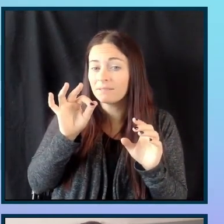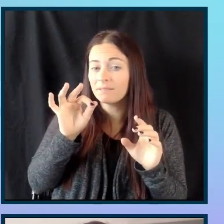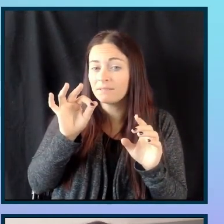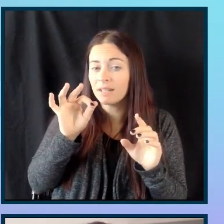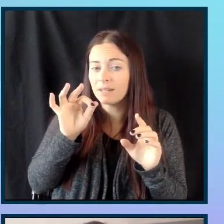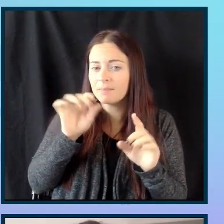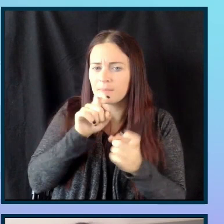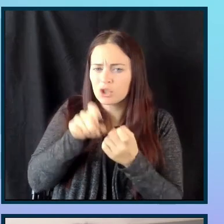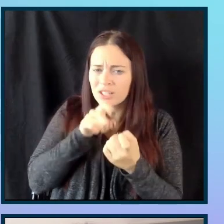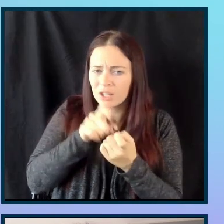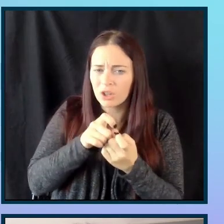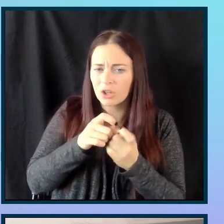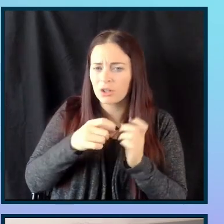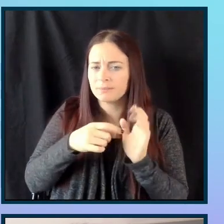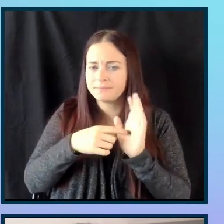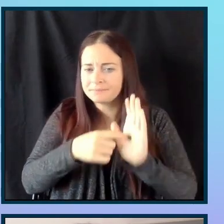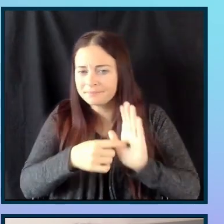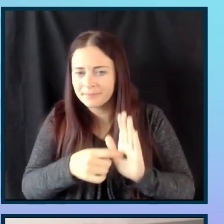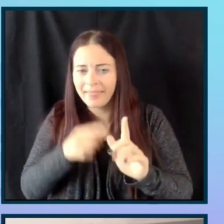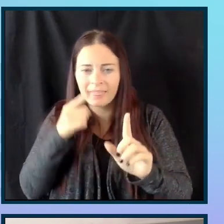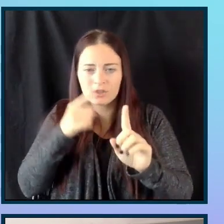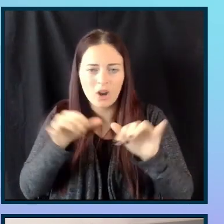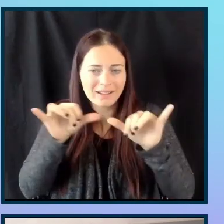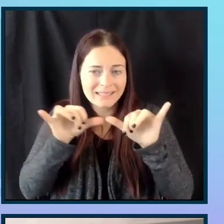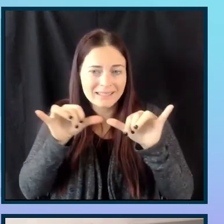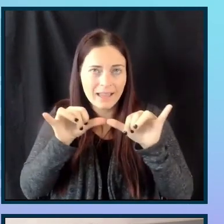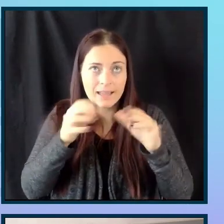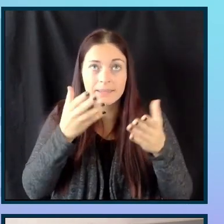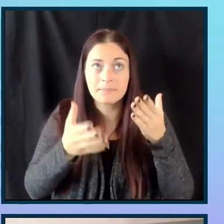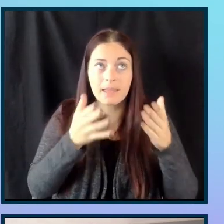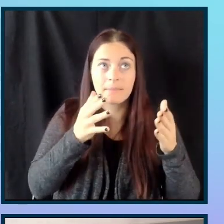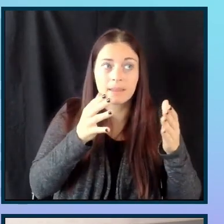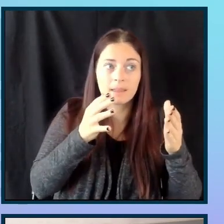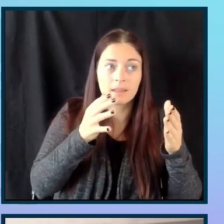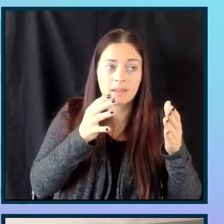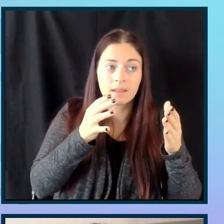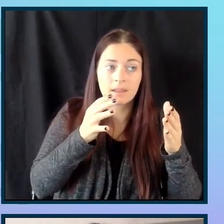the target size is the size of a village or a town,